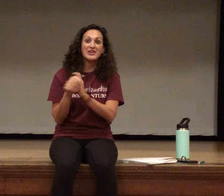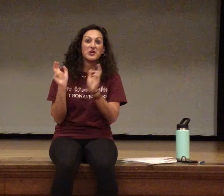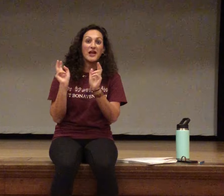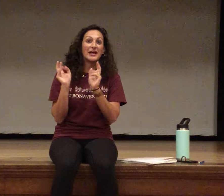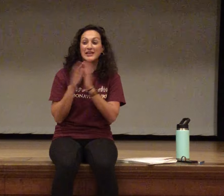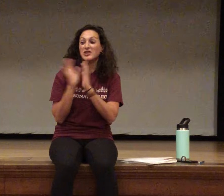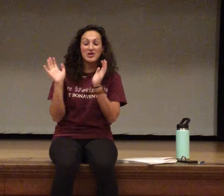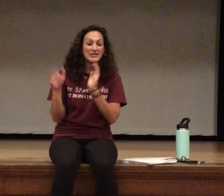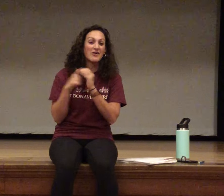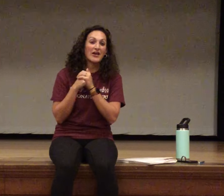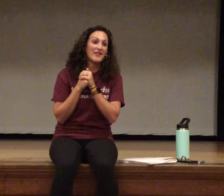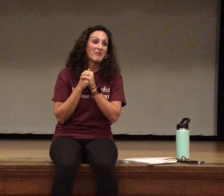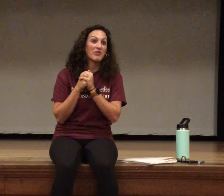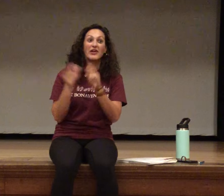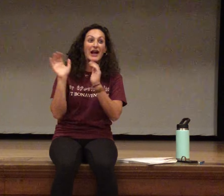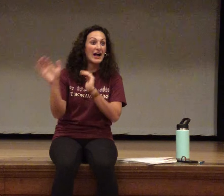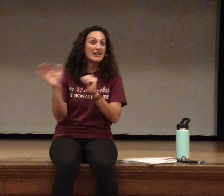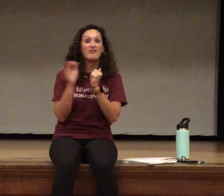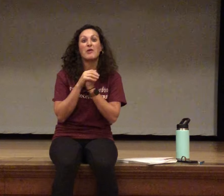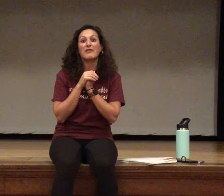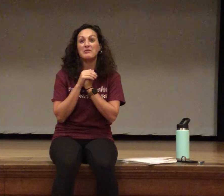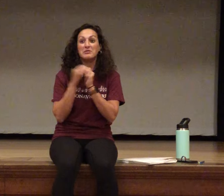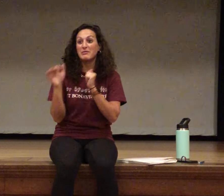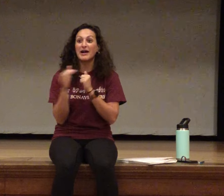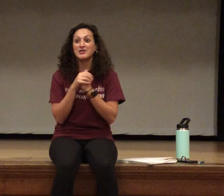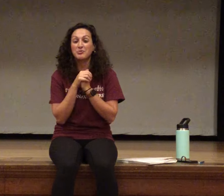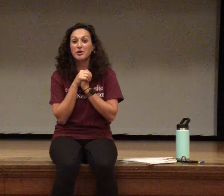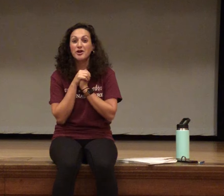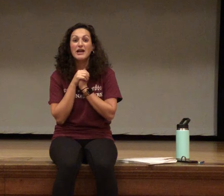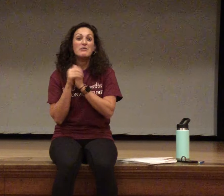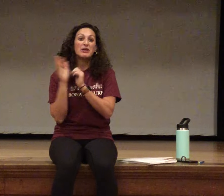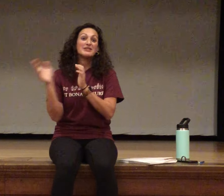they're like look down on them they're like I never want them to be my interpreter because